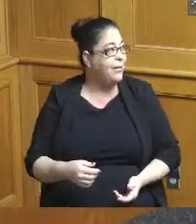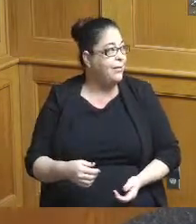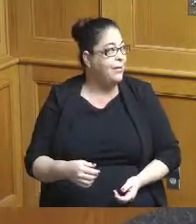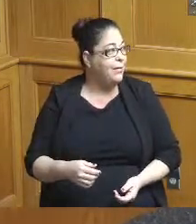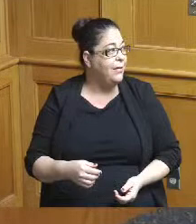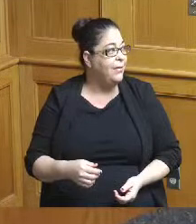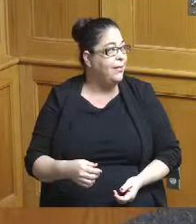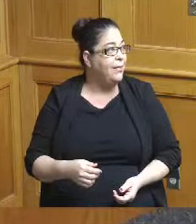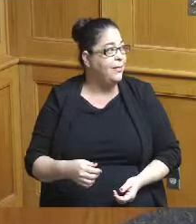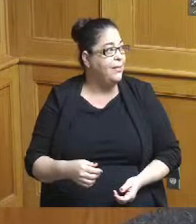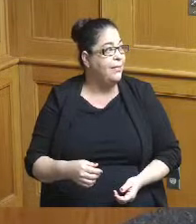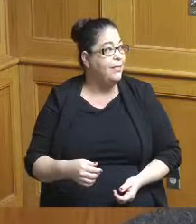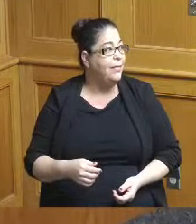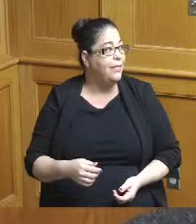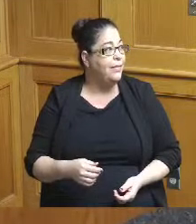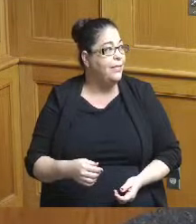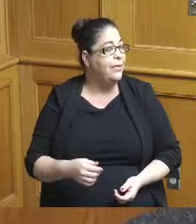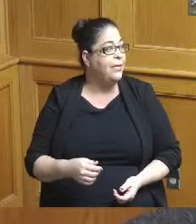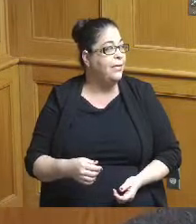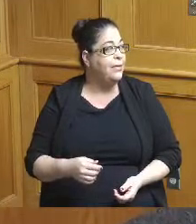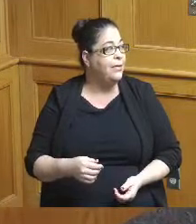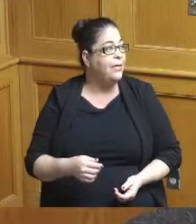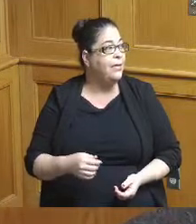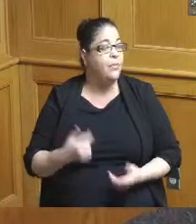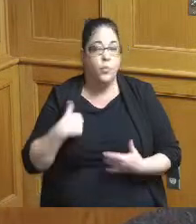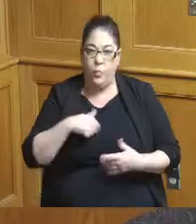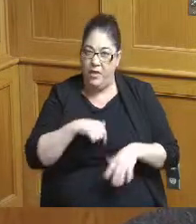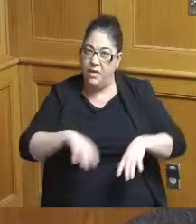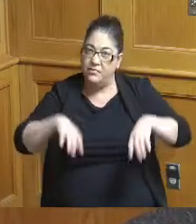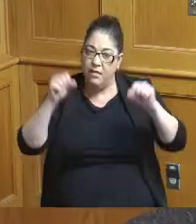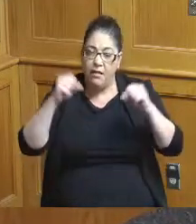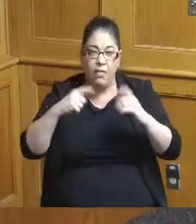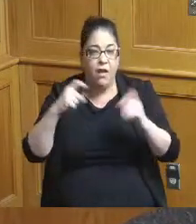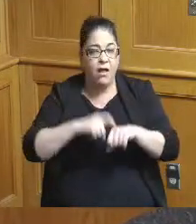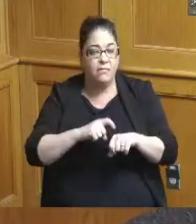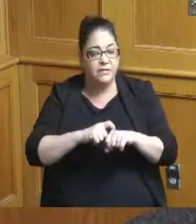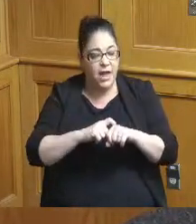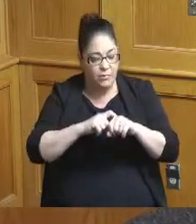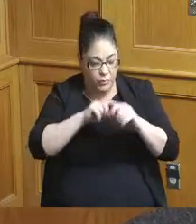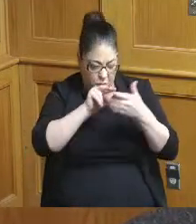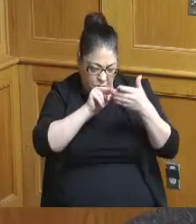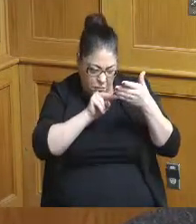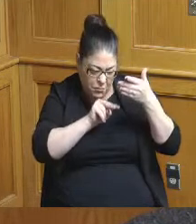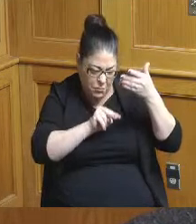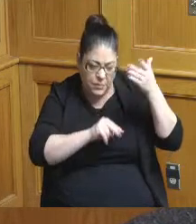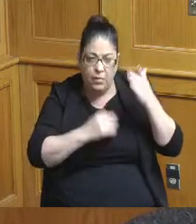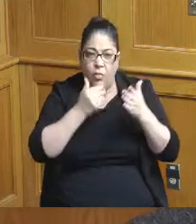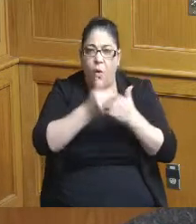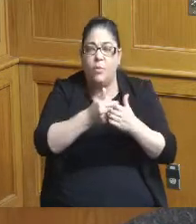so we all you know we take a lot of time to go through every number in every area and I think